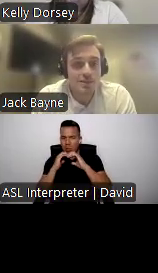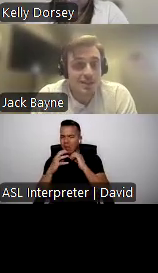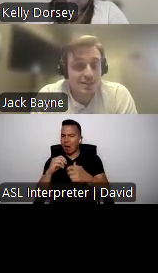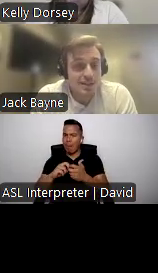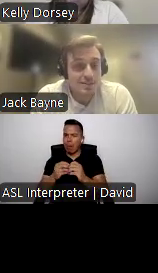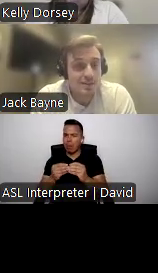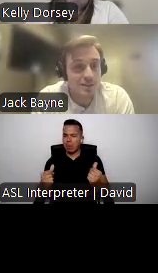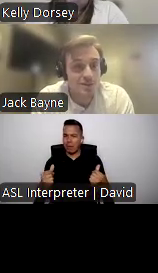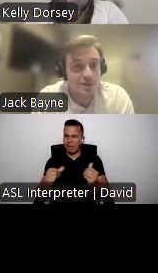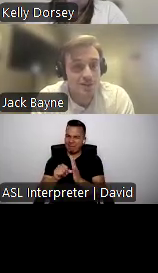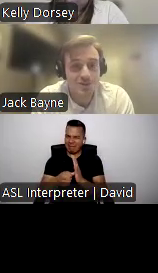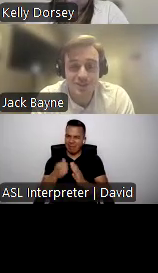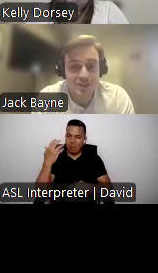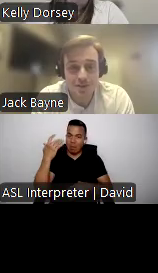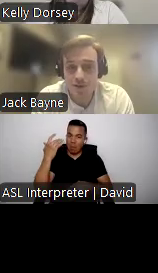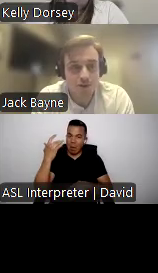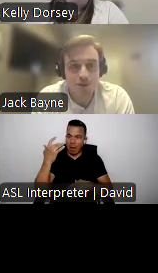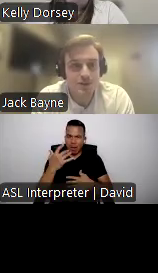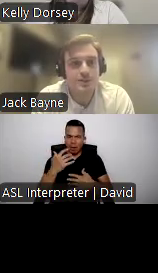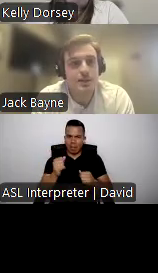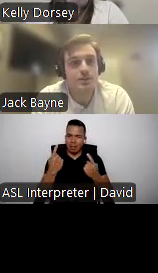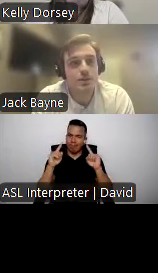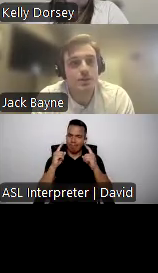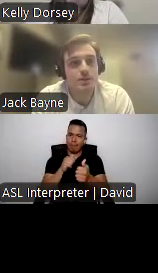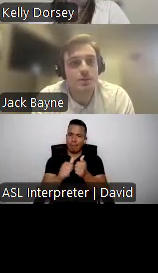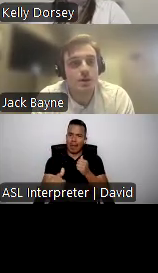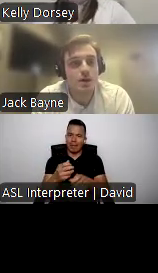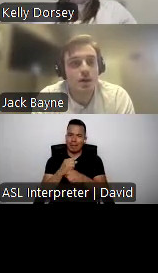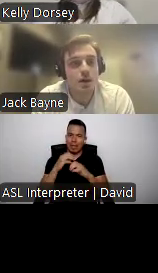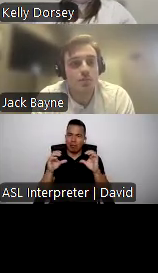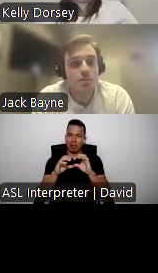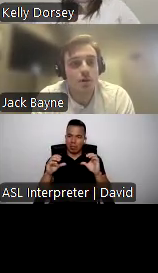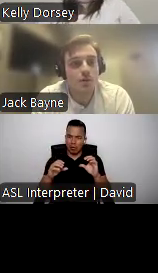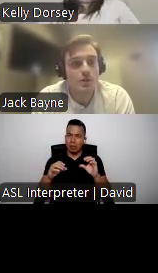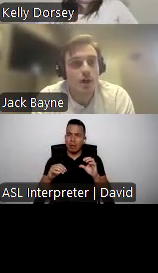because that's how they are in the credentials, and all things that they could run into on the